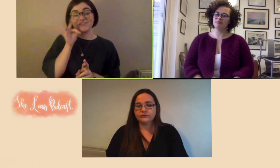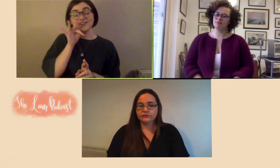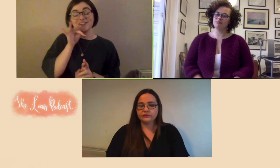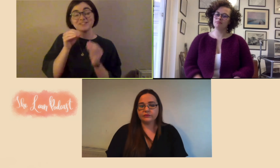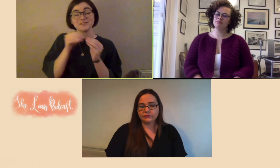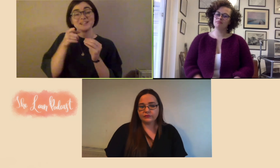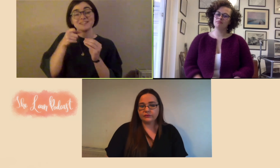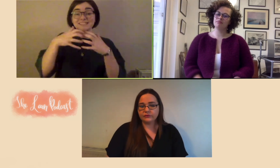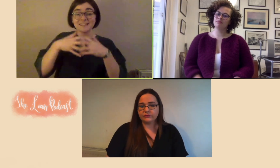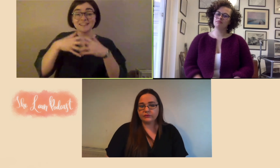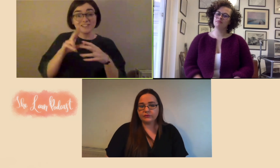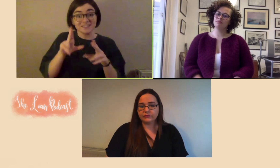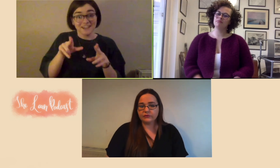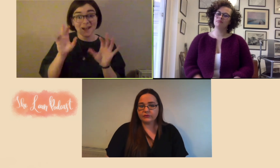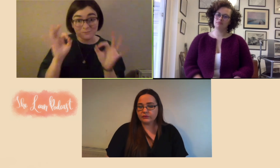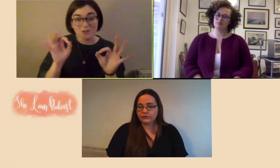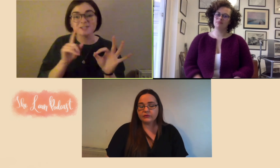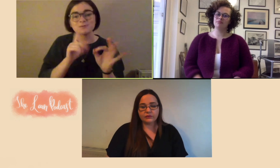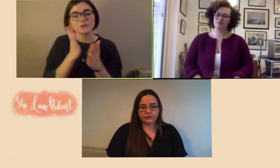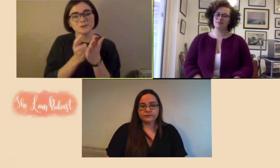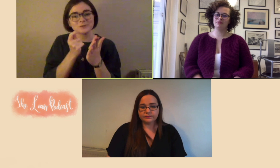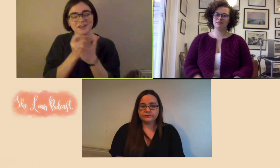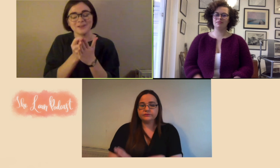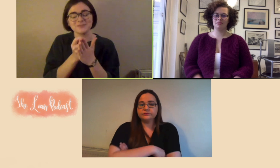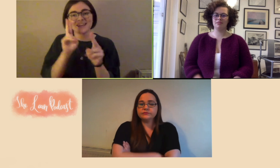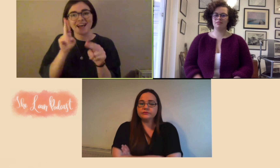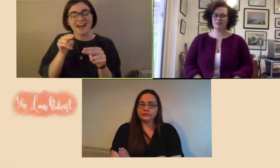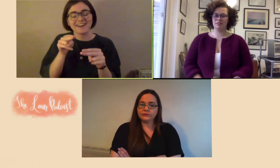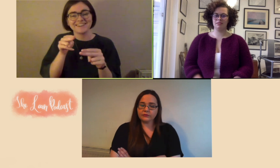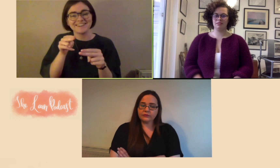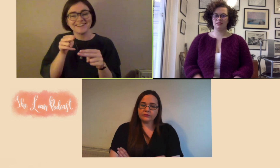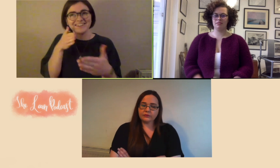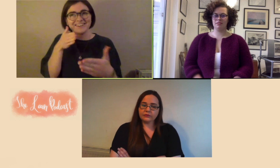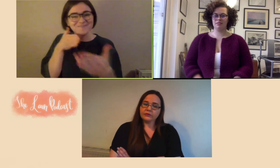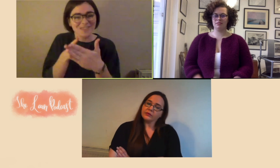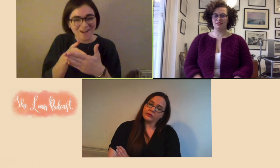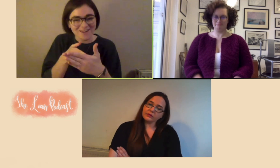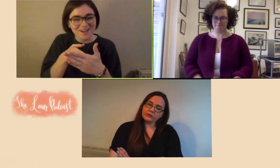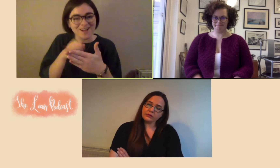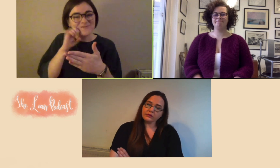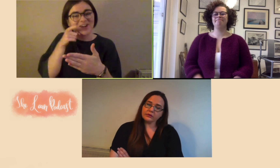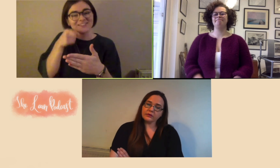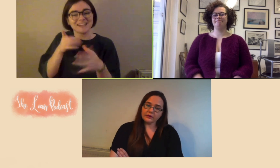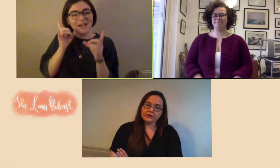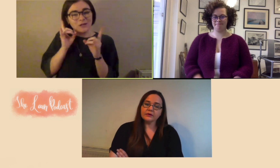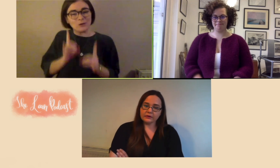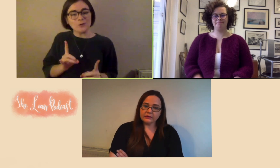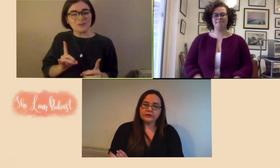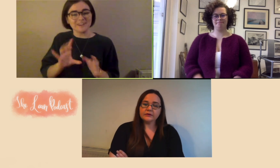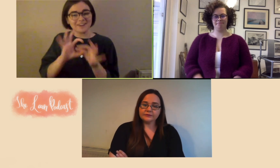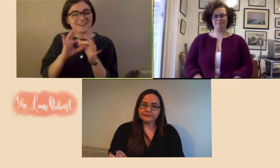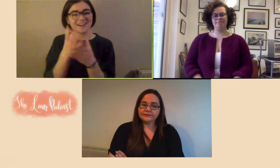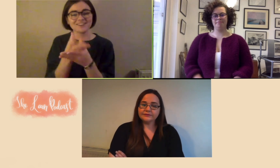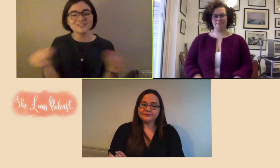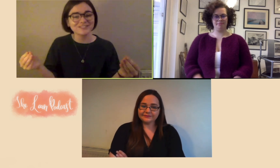Absolutely. Yeah, It's funny you mentioned that technology. It can be brilliant, but I suppose sometimes it can also kind of create a barrier.